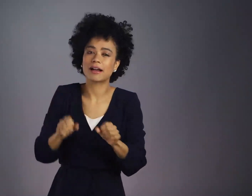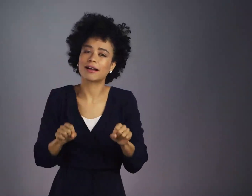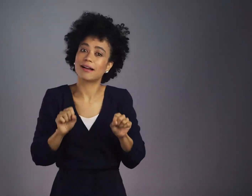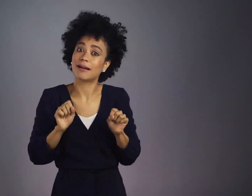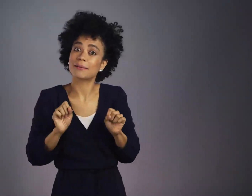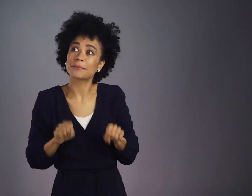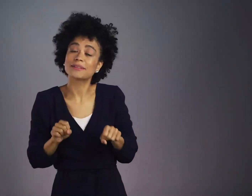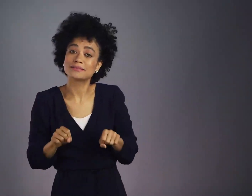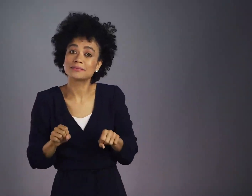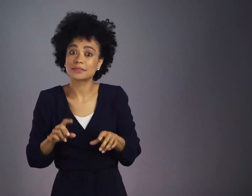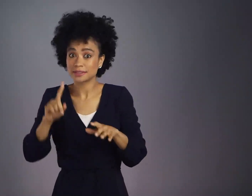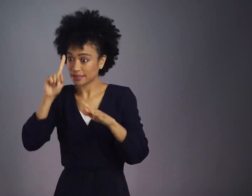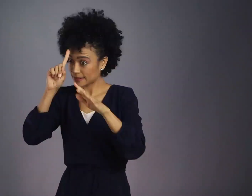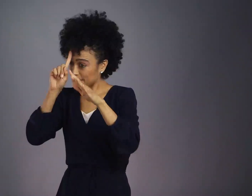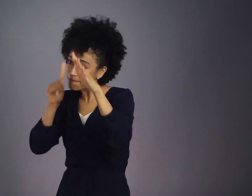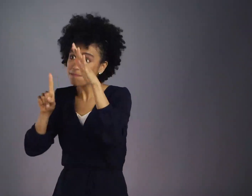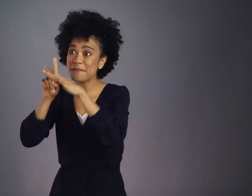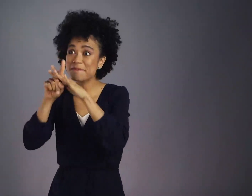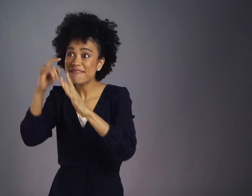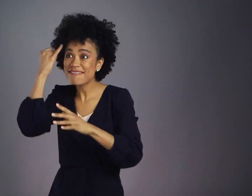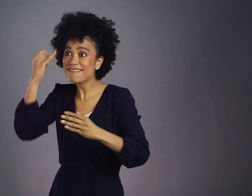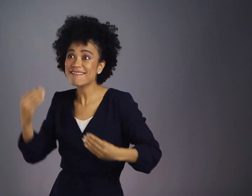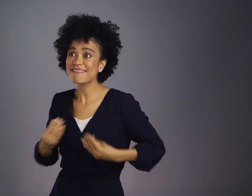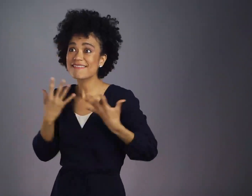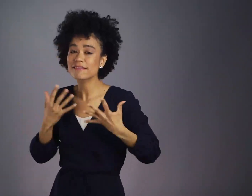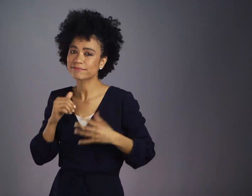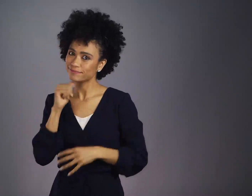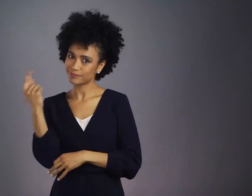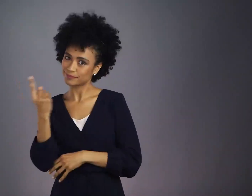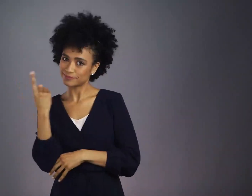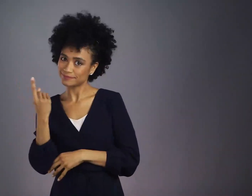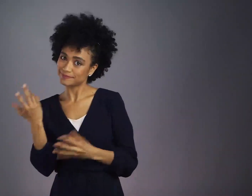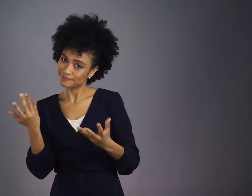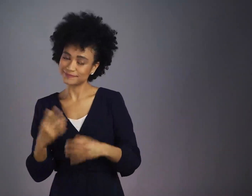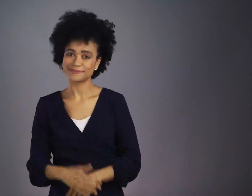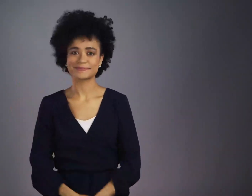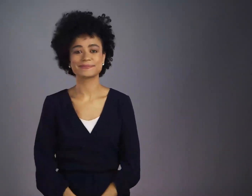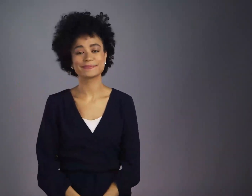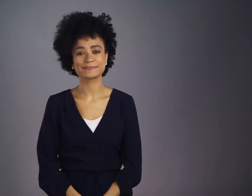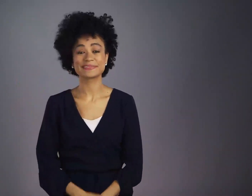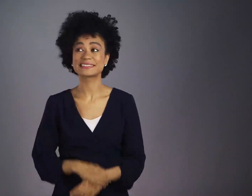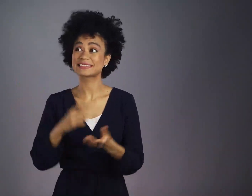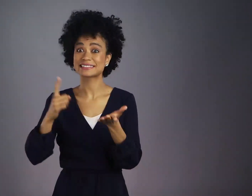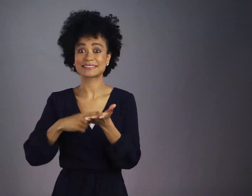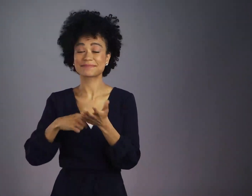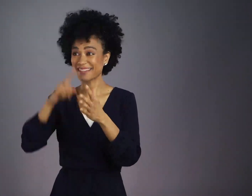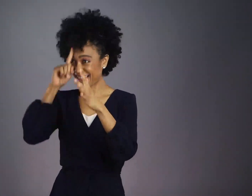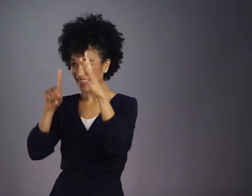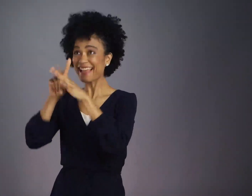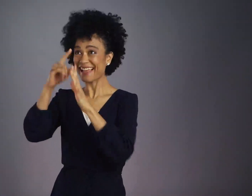it is not probable that we are going to be inspired at all times. We might pay for this presumption